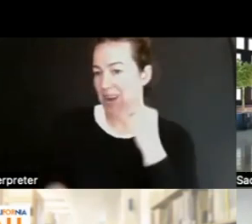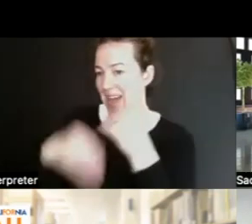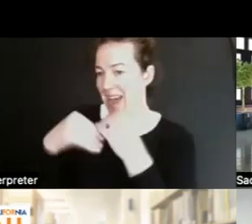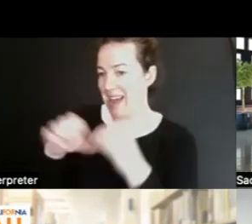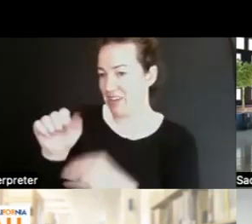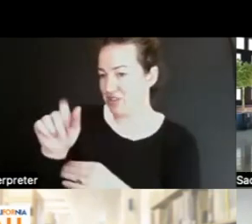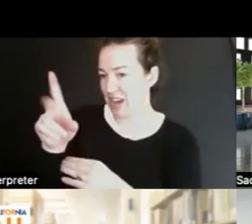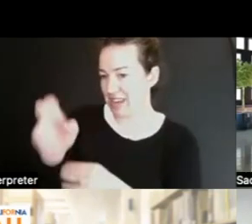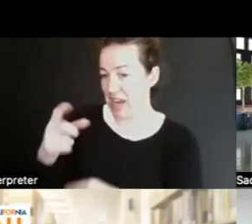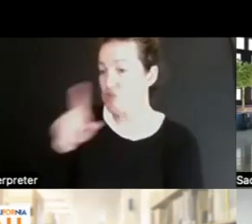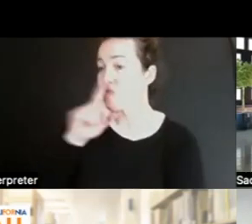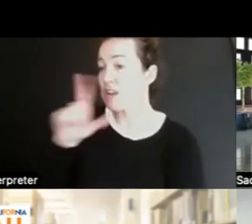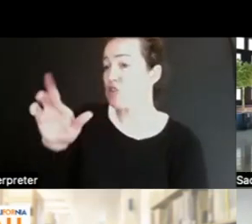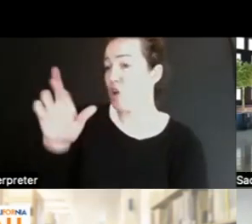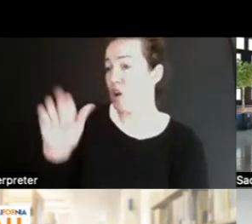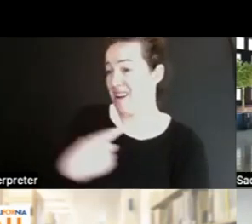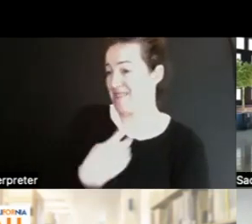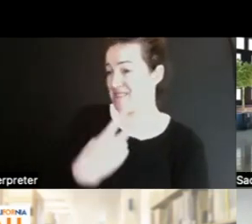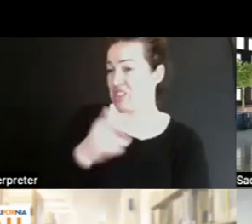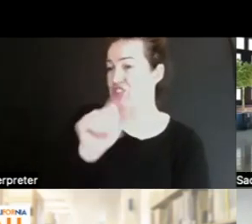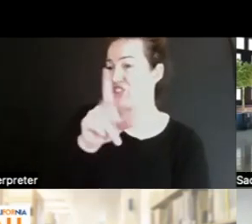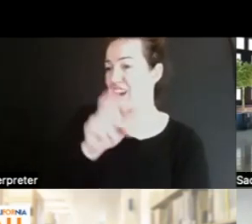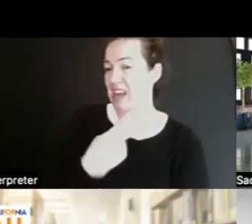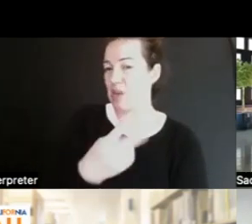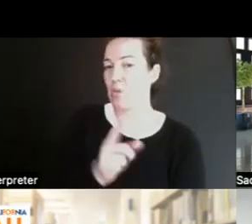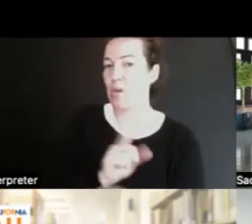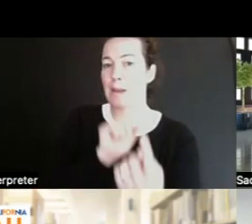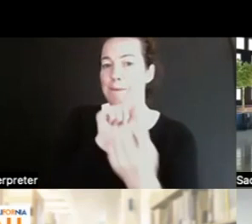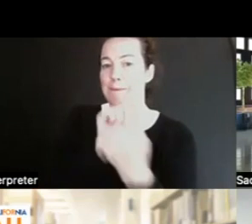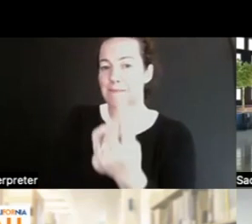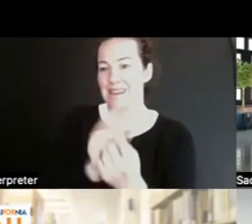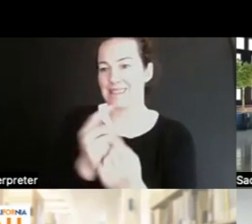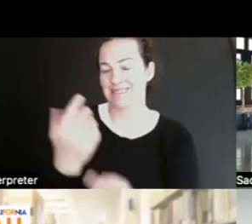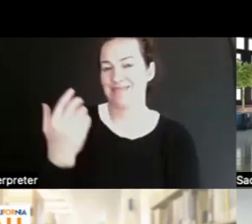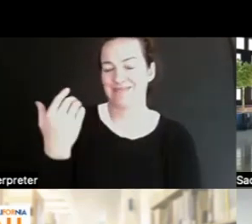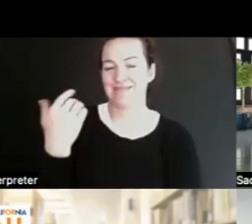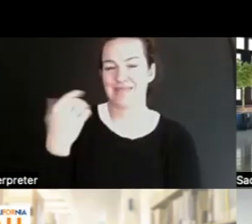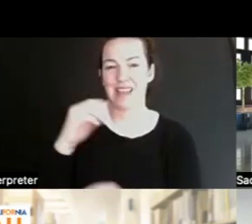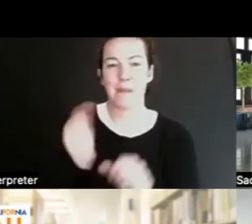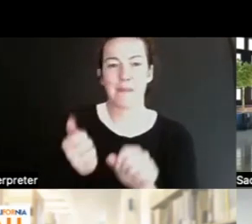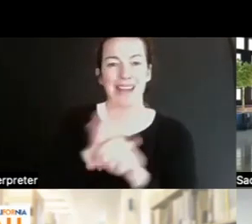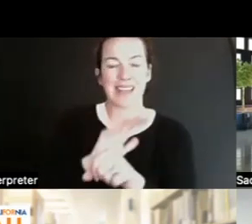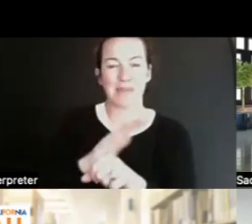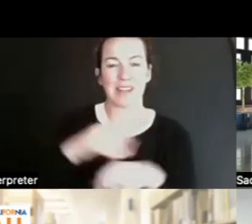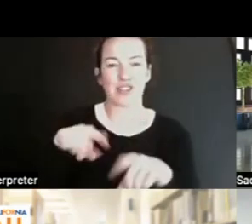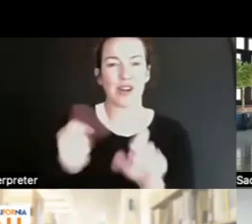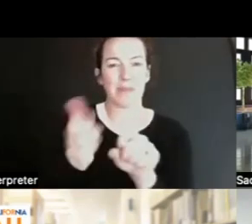Laura we actually Sade and I met in the backyard during the pandemic because it also points out the